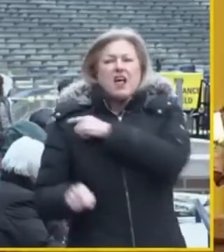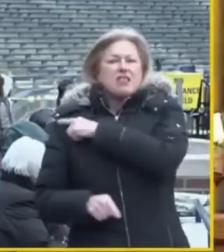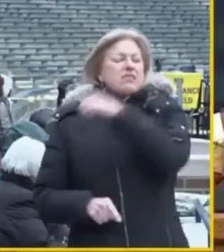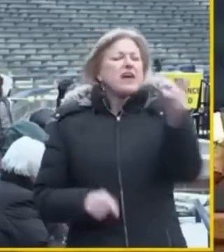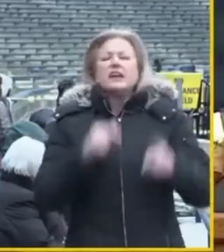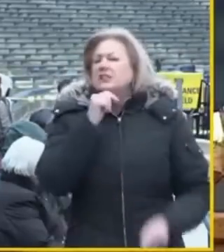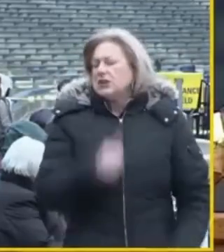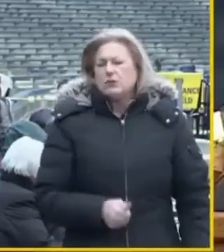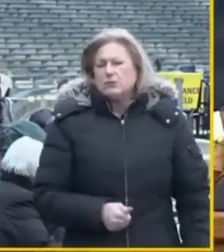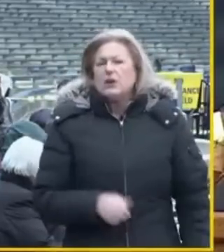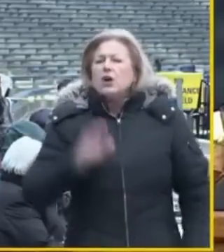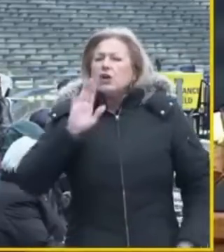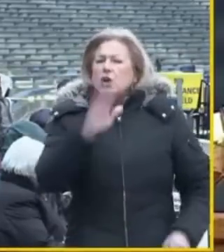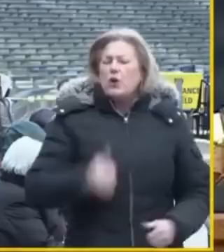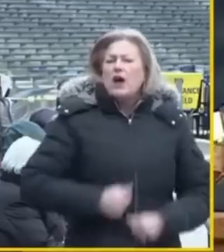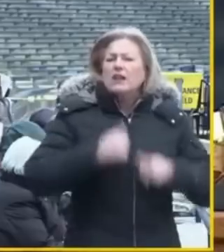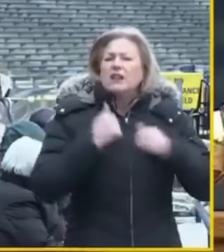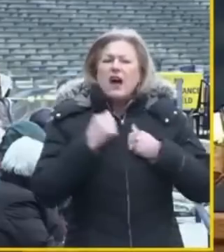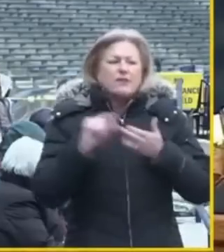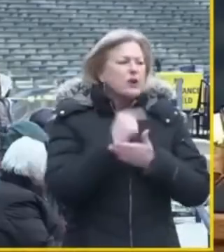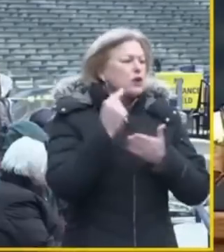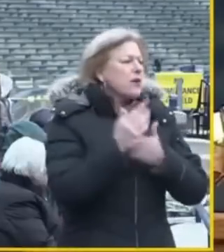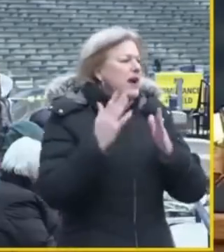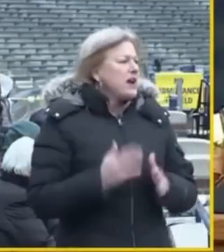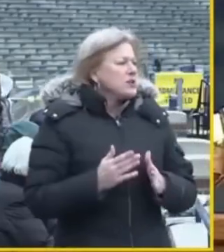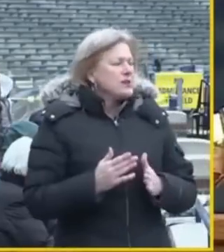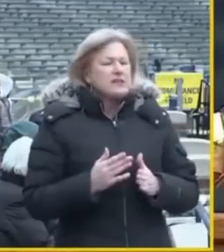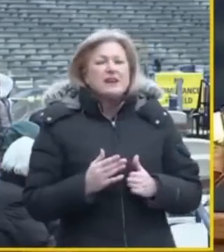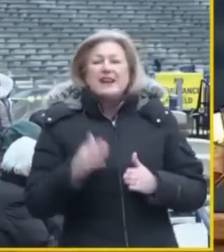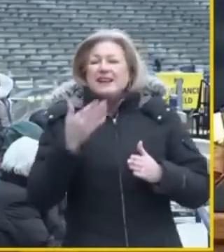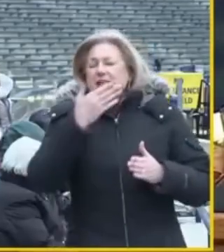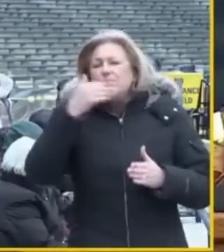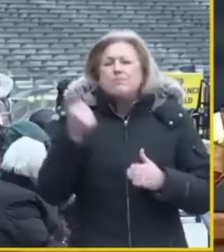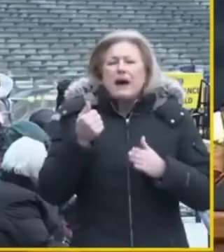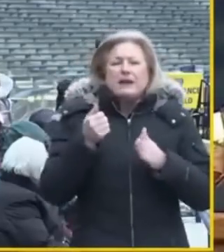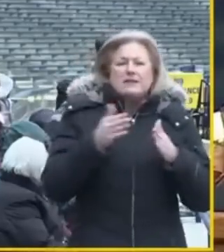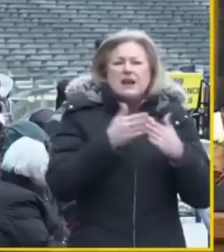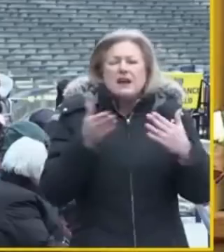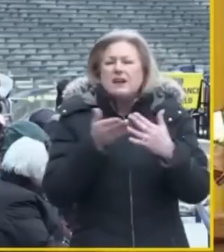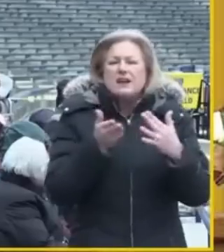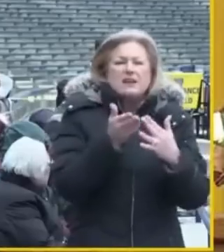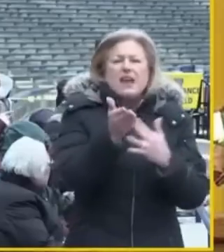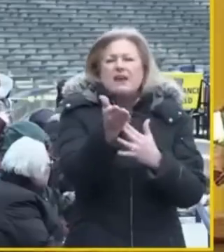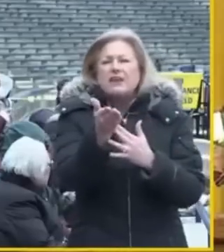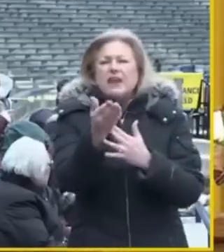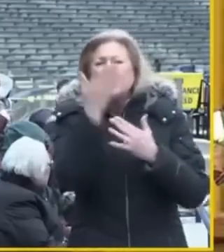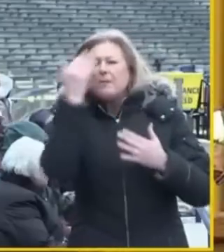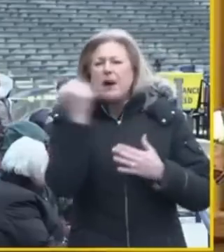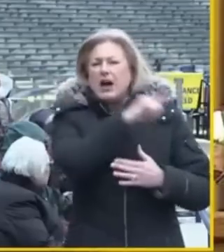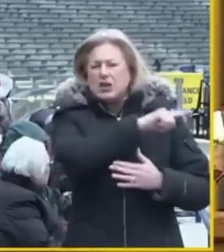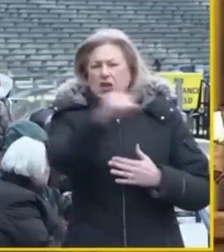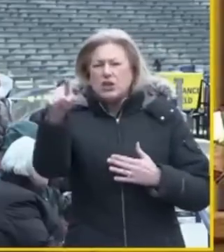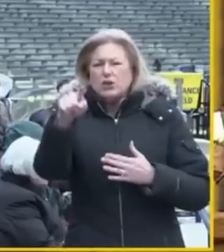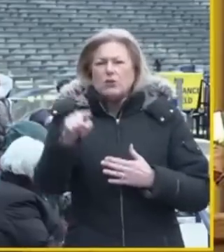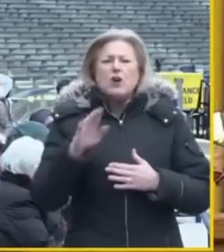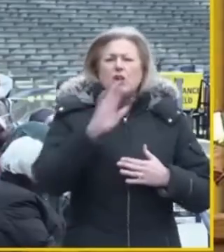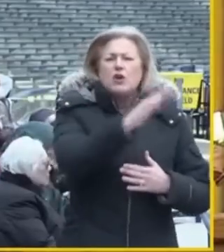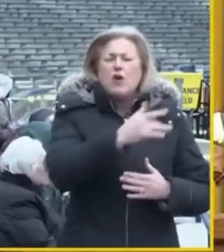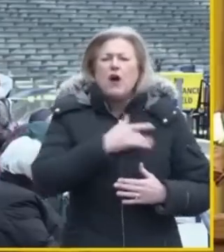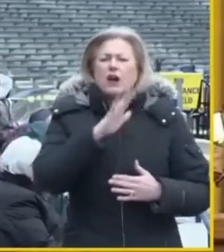Your life, graduates, is best chartered by you, by your heart and your mind.